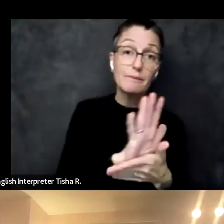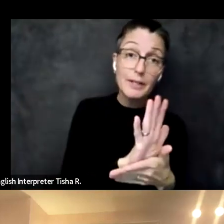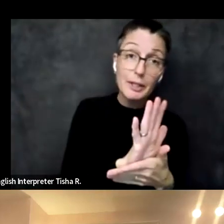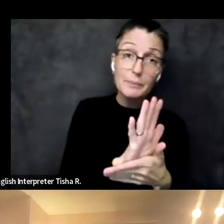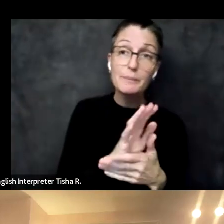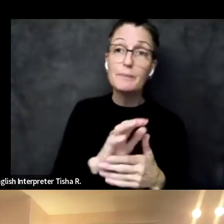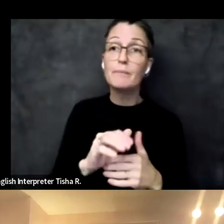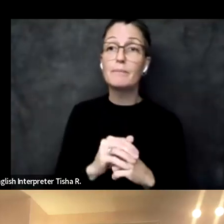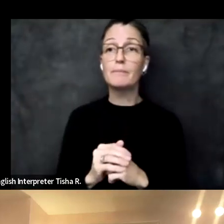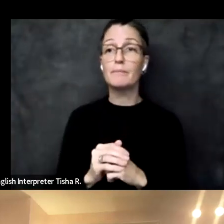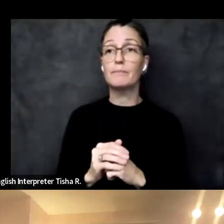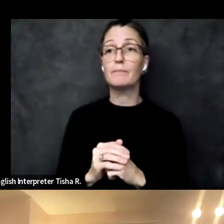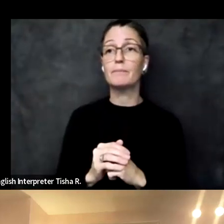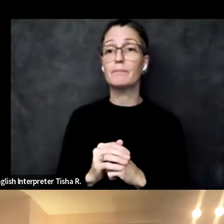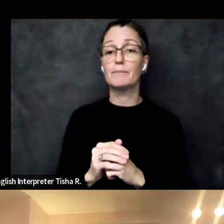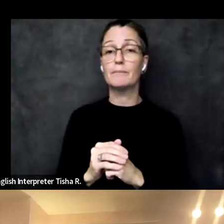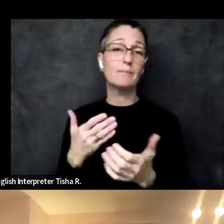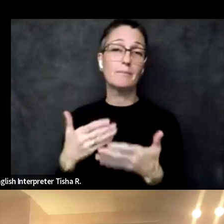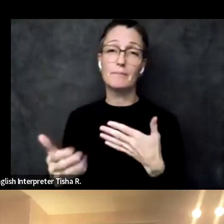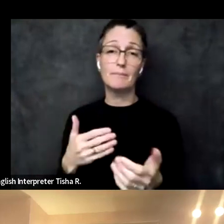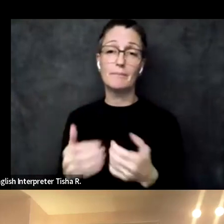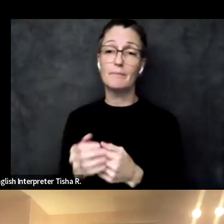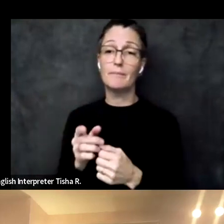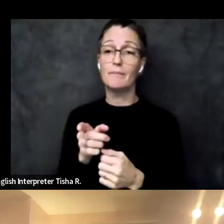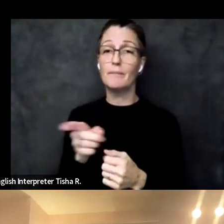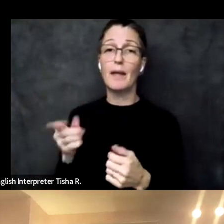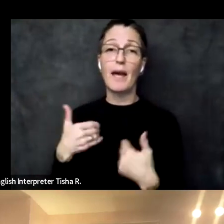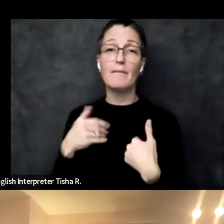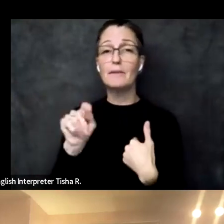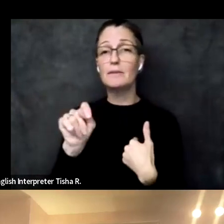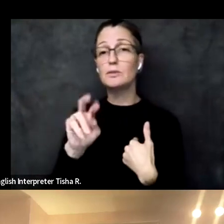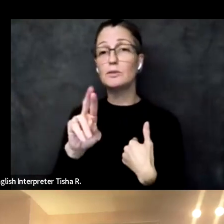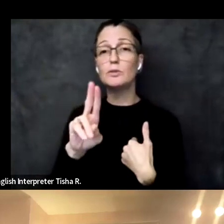they have the, the trust to be able to do that for themselves.